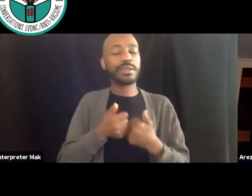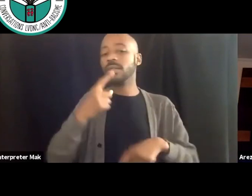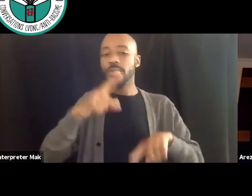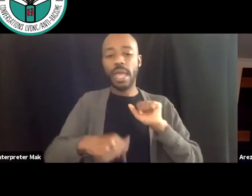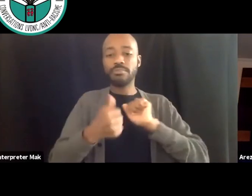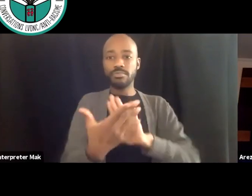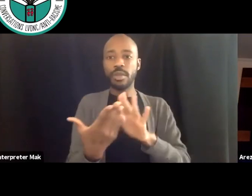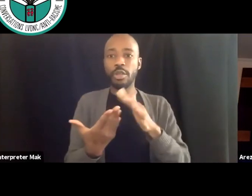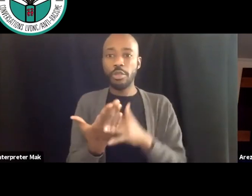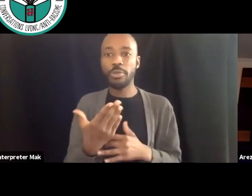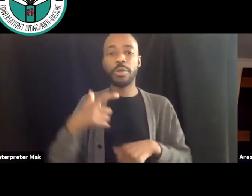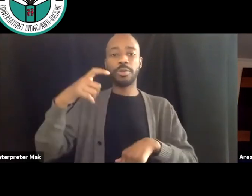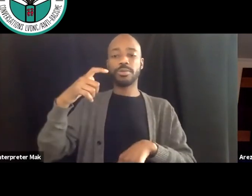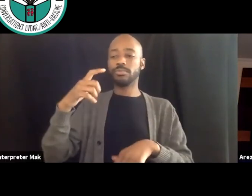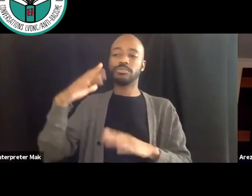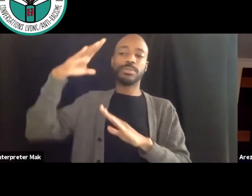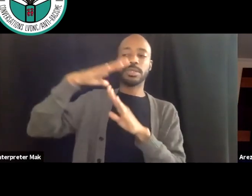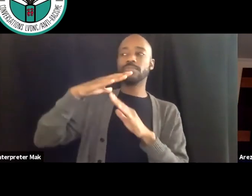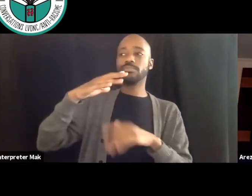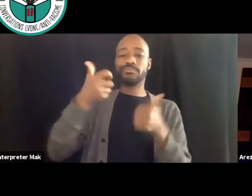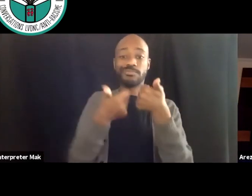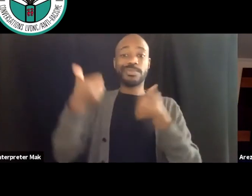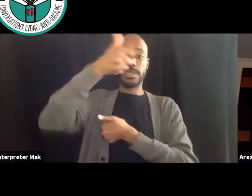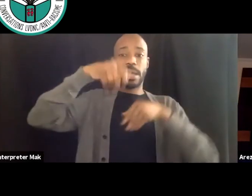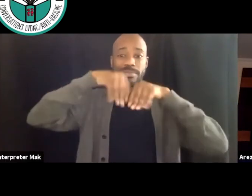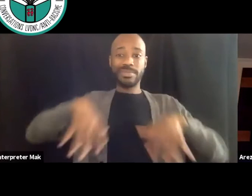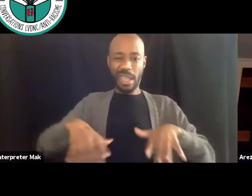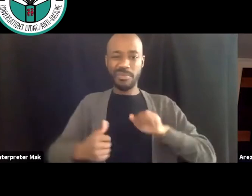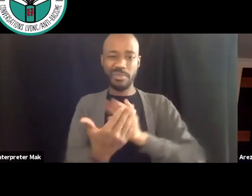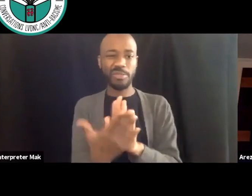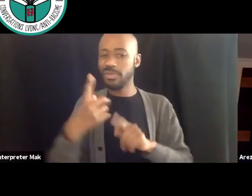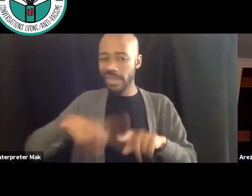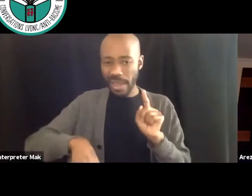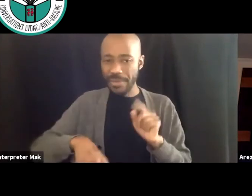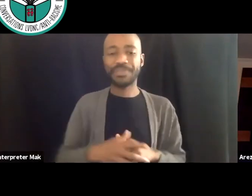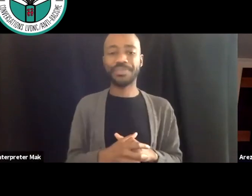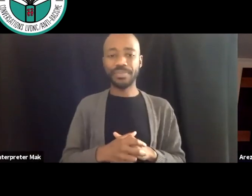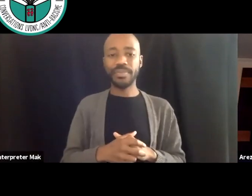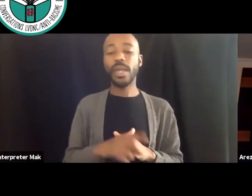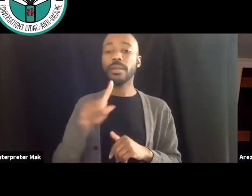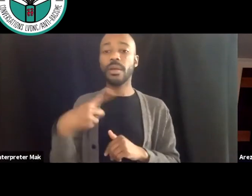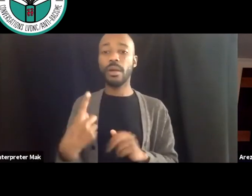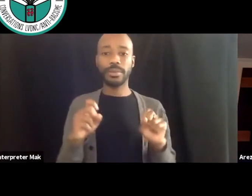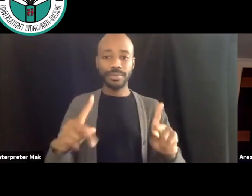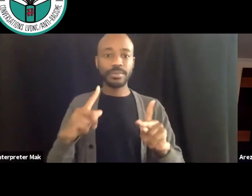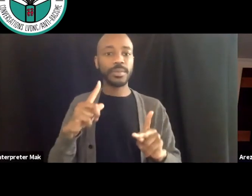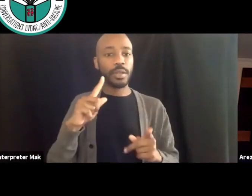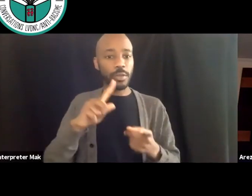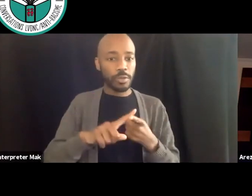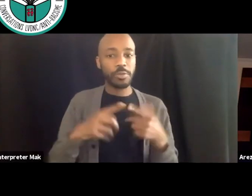to top-down approaches within civic institutions. And sometimes our only chance for being able to heal our communities,